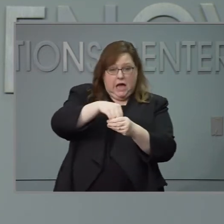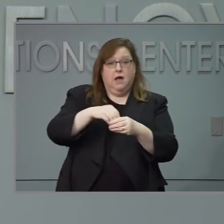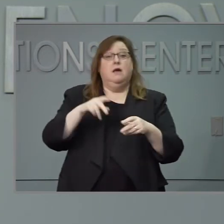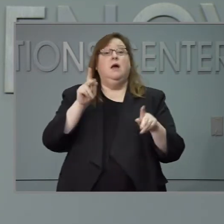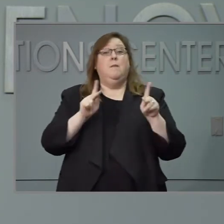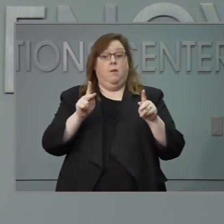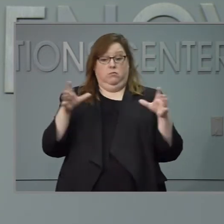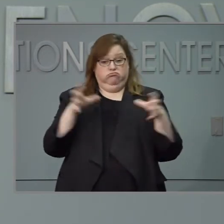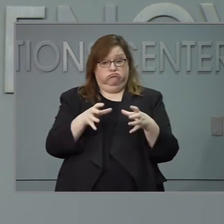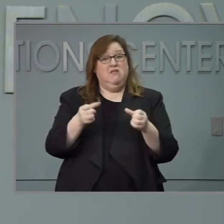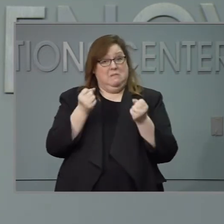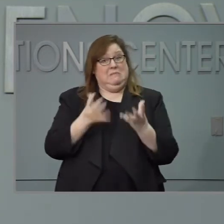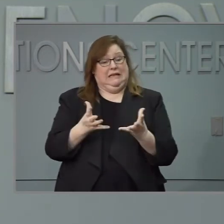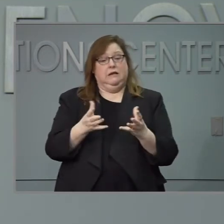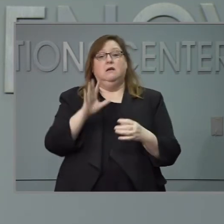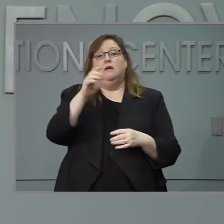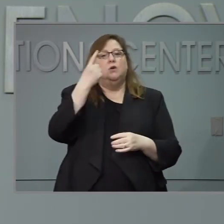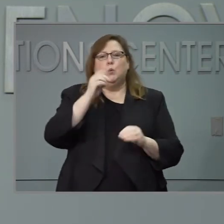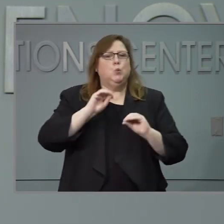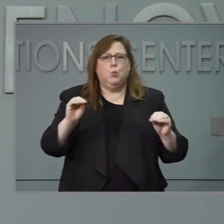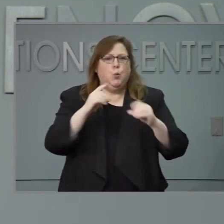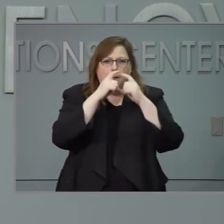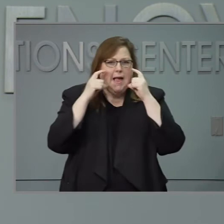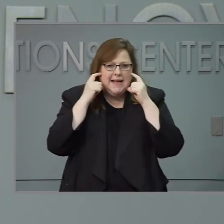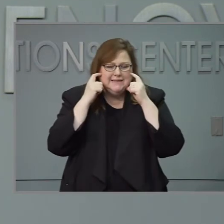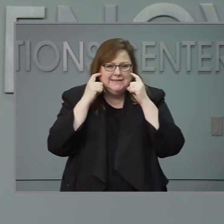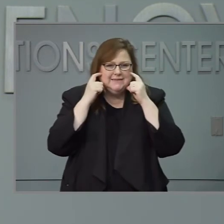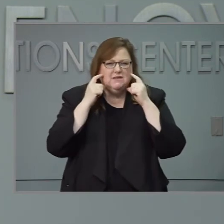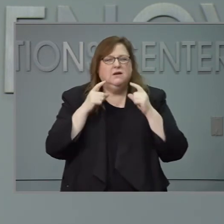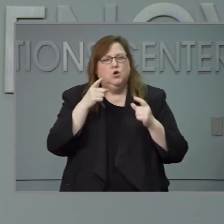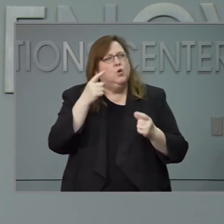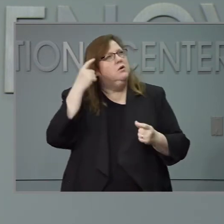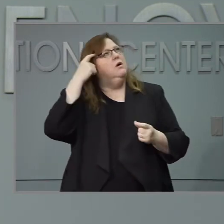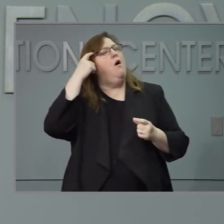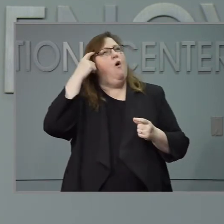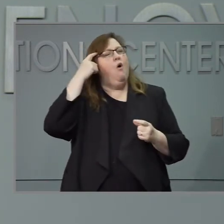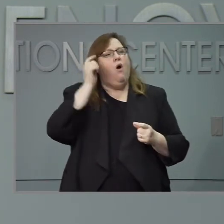QUE SER, ASÍ QUE HAY QUE VOLVER, AL GOBERNADOR LE GUSTA DECIR QUE